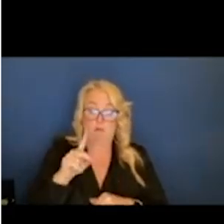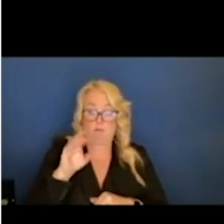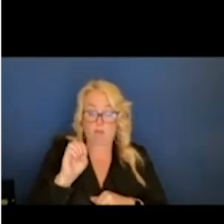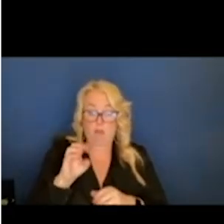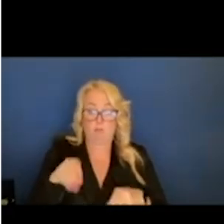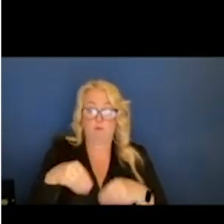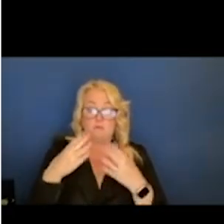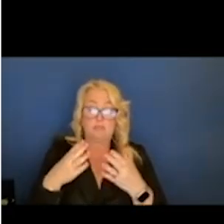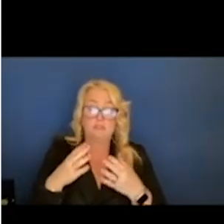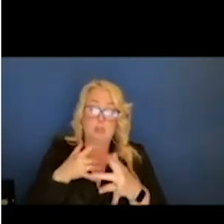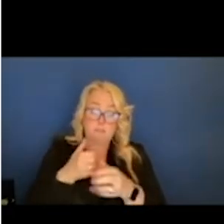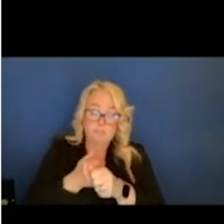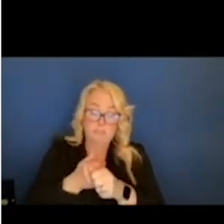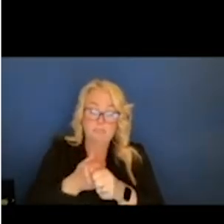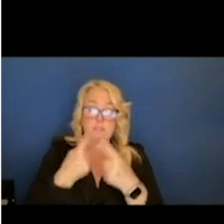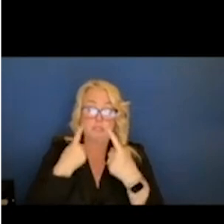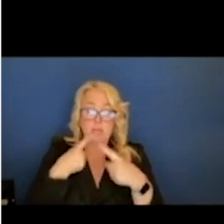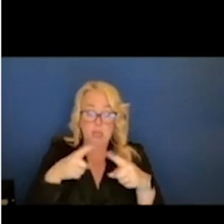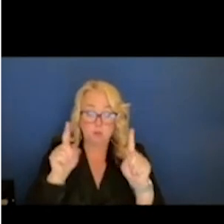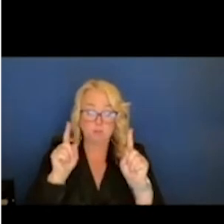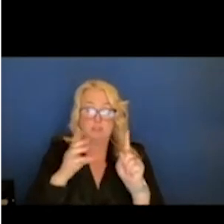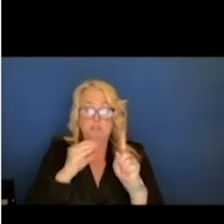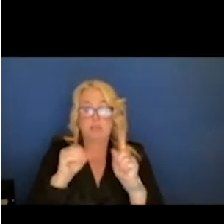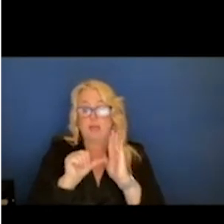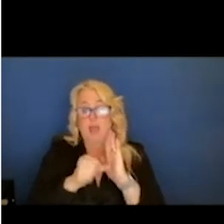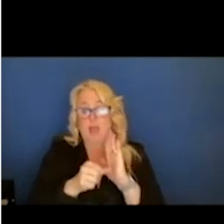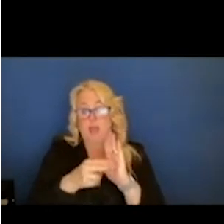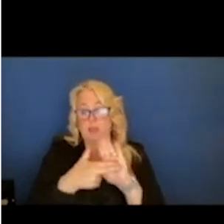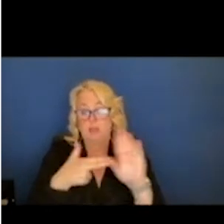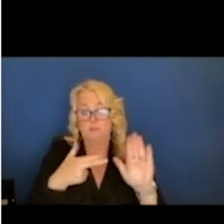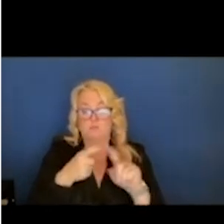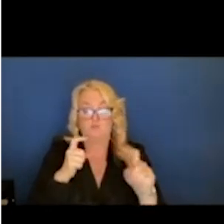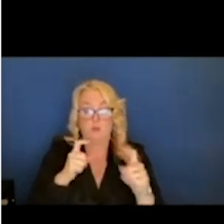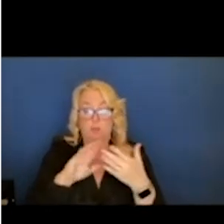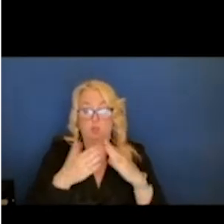provides updates, announcements, and highlights from the DIF community,